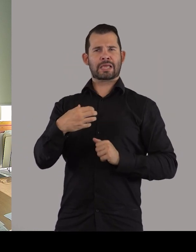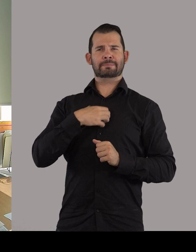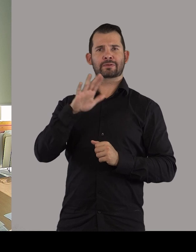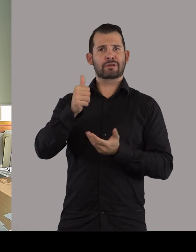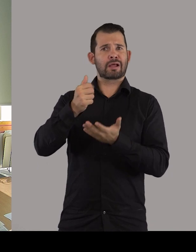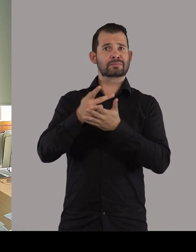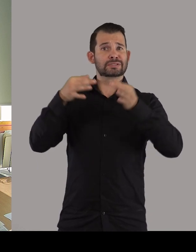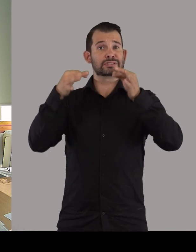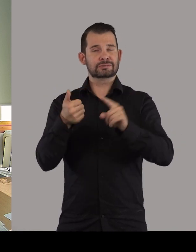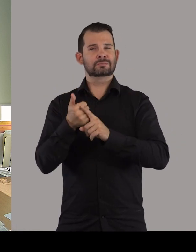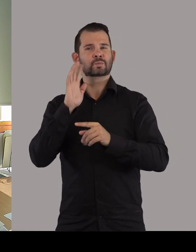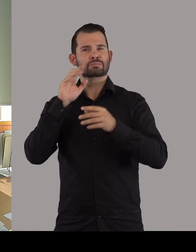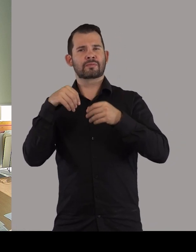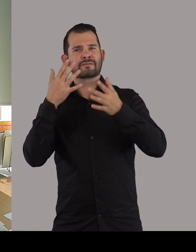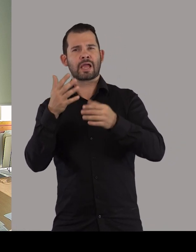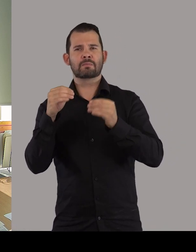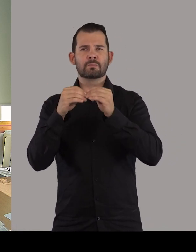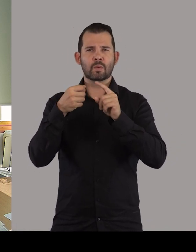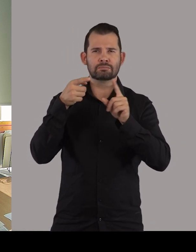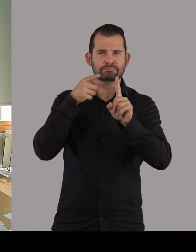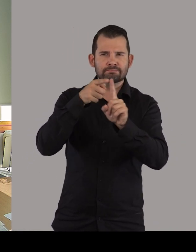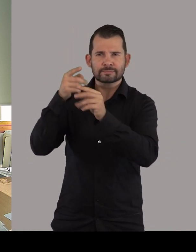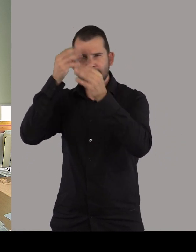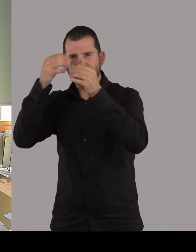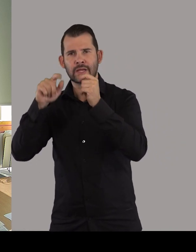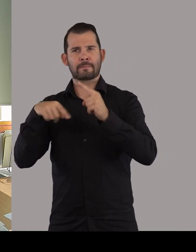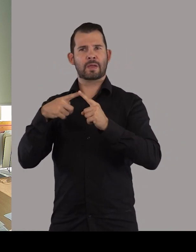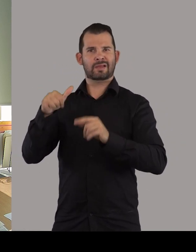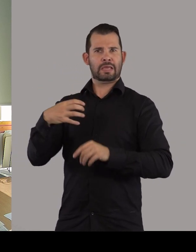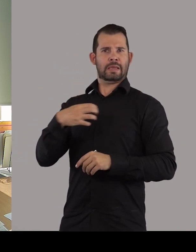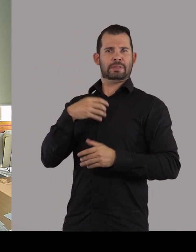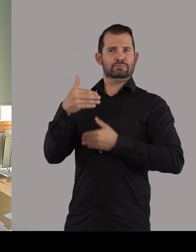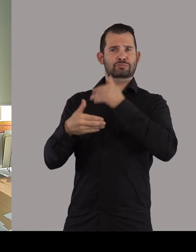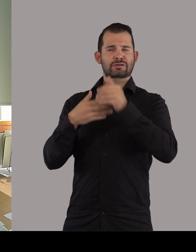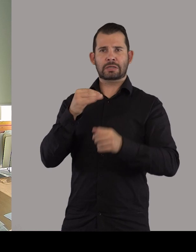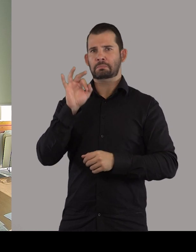"How to Appeal Your Eligibility Decision", will provide further details about the